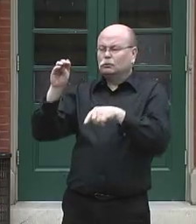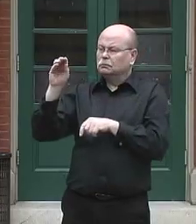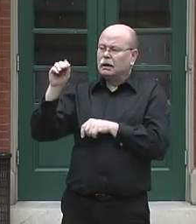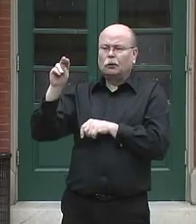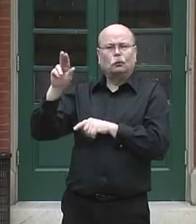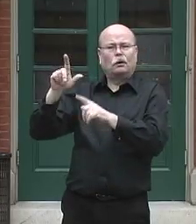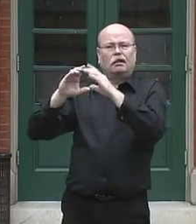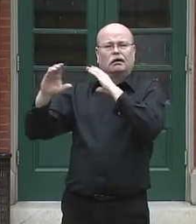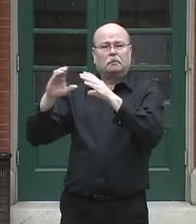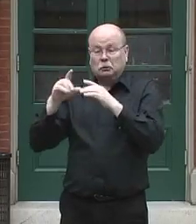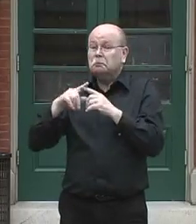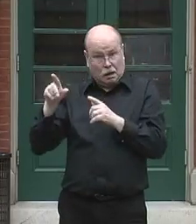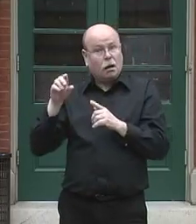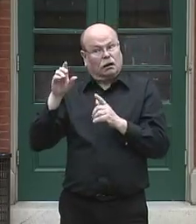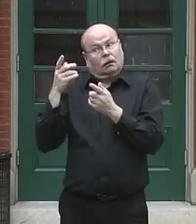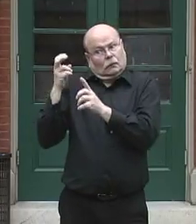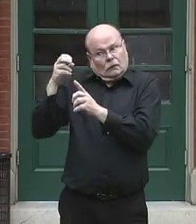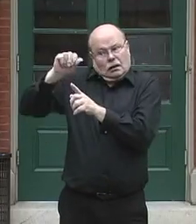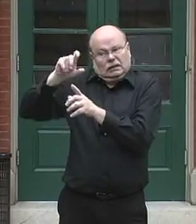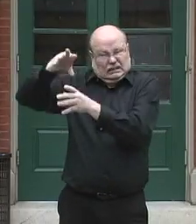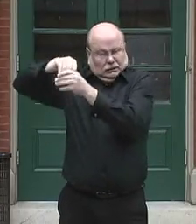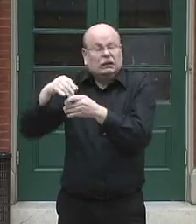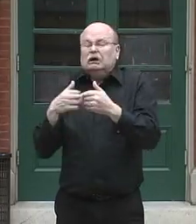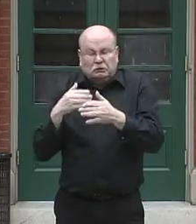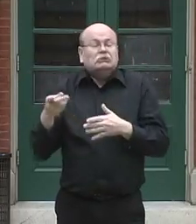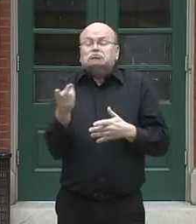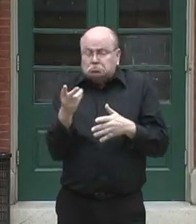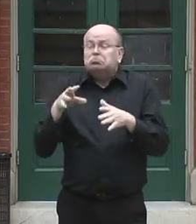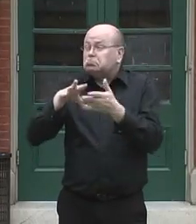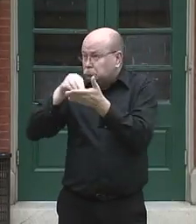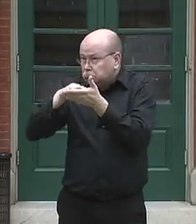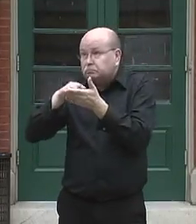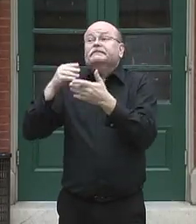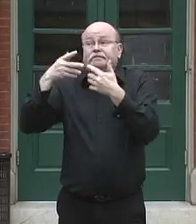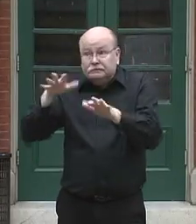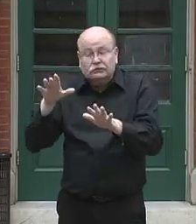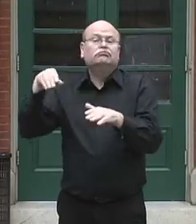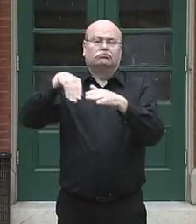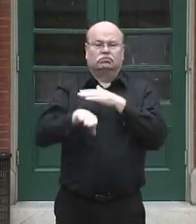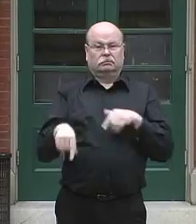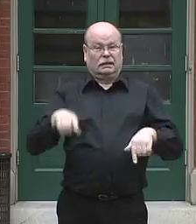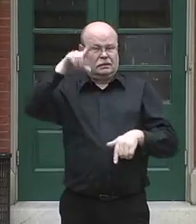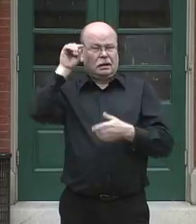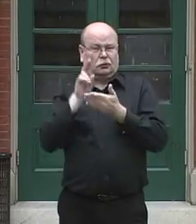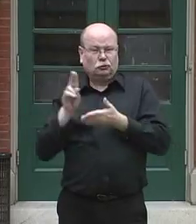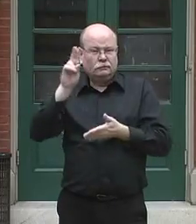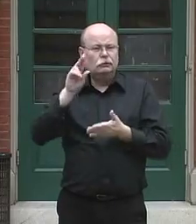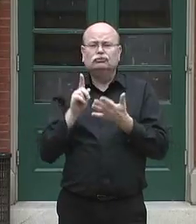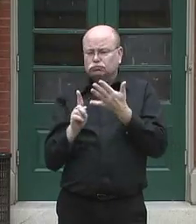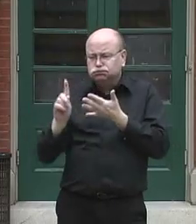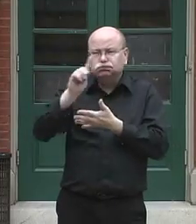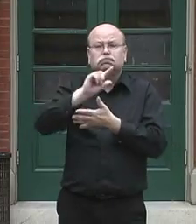It was referred to as "sign language" or "manual communication." Anyway, he graduated from high school